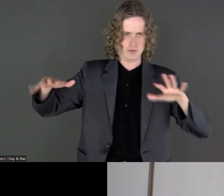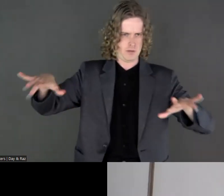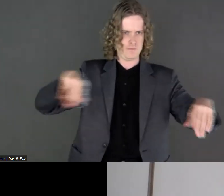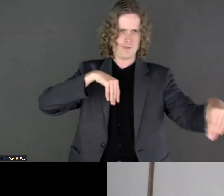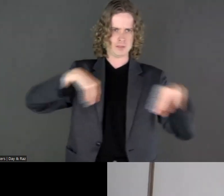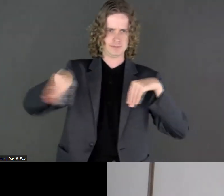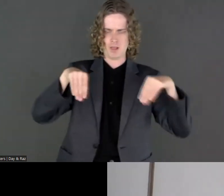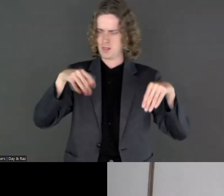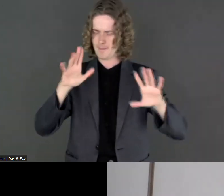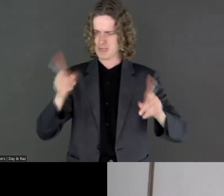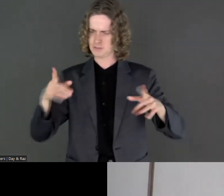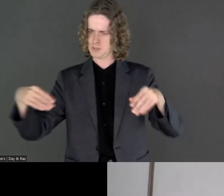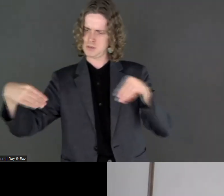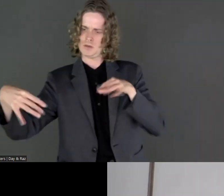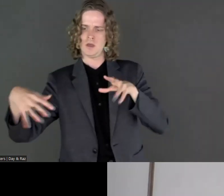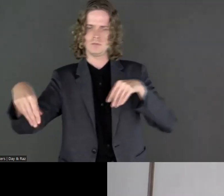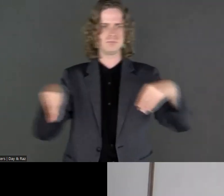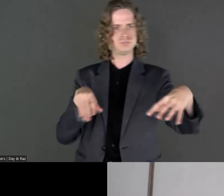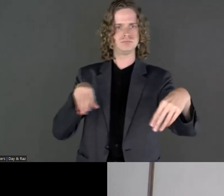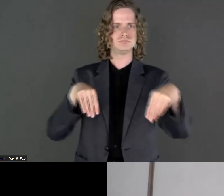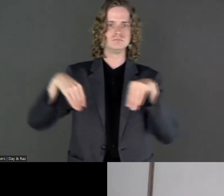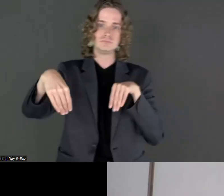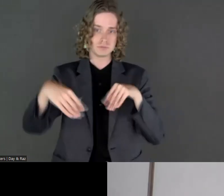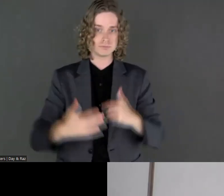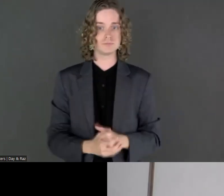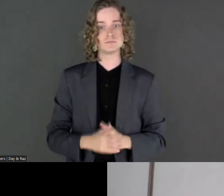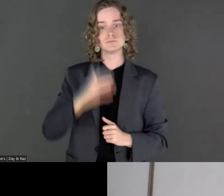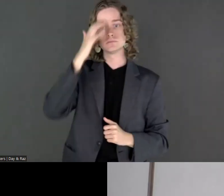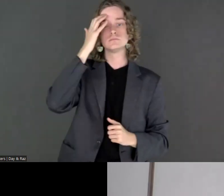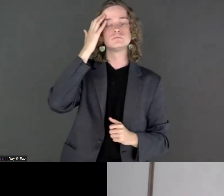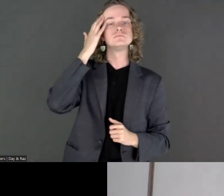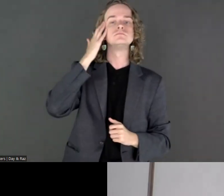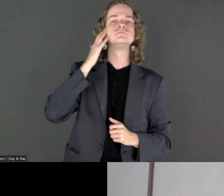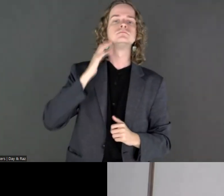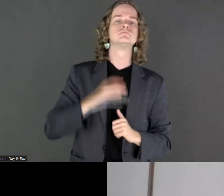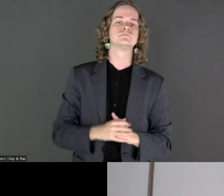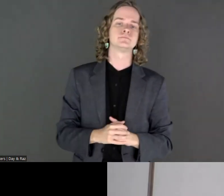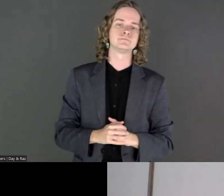we can talk about the logistics of humanitarian assistance, what the previous speakers have